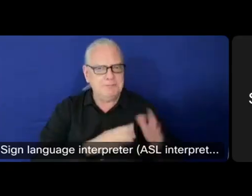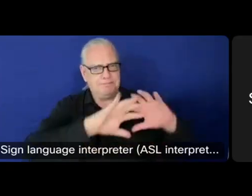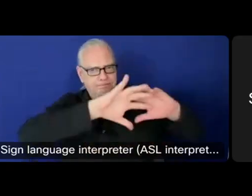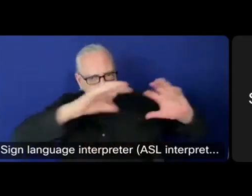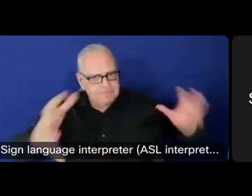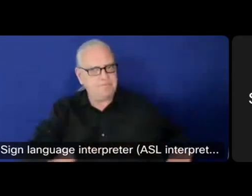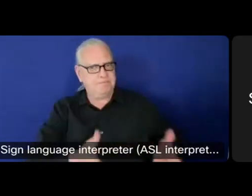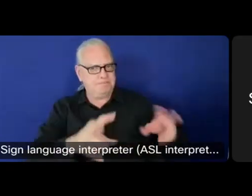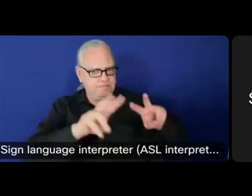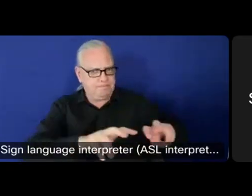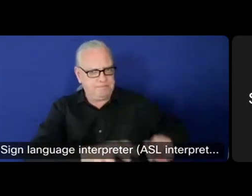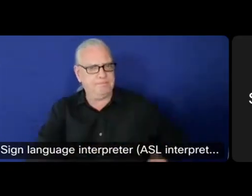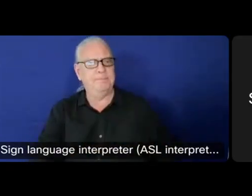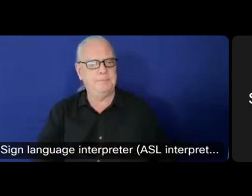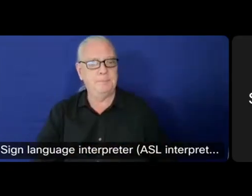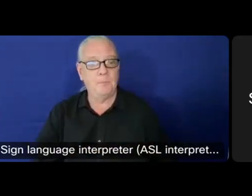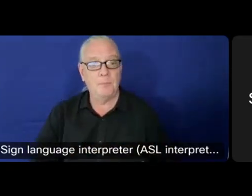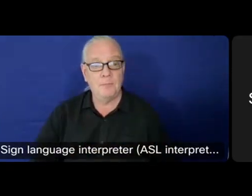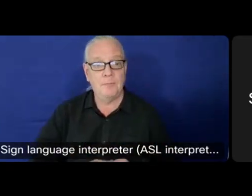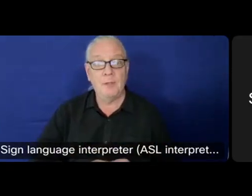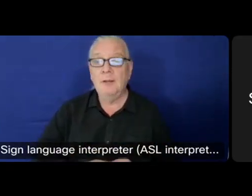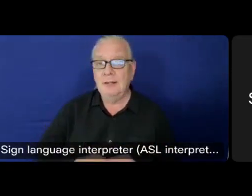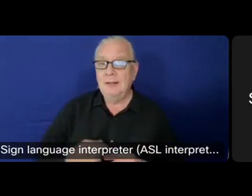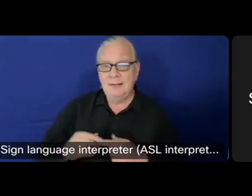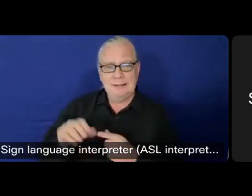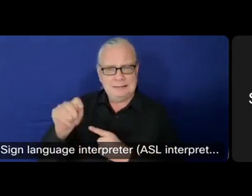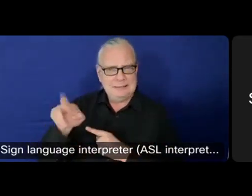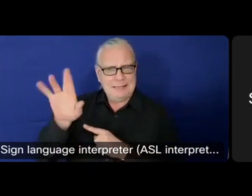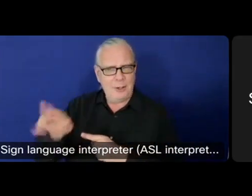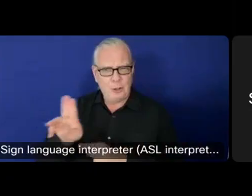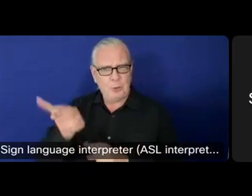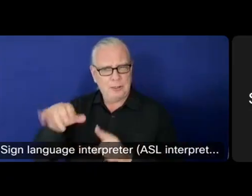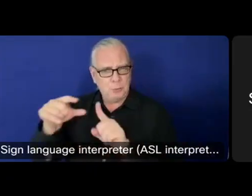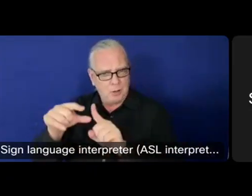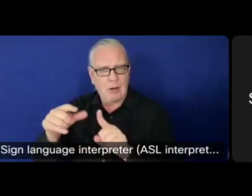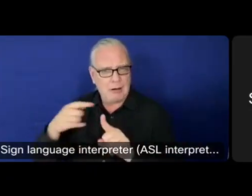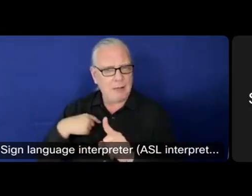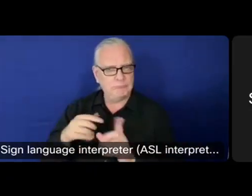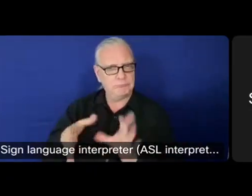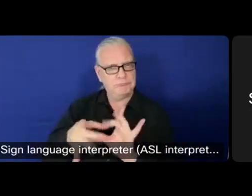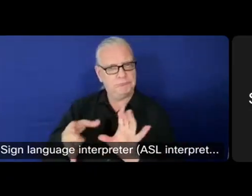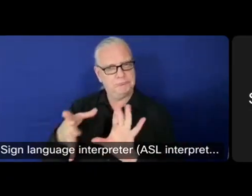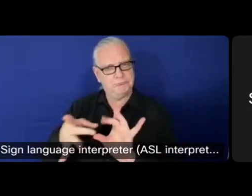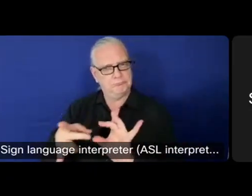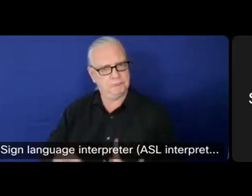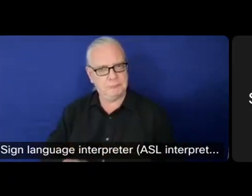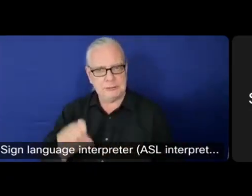bit deeper into is stigma. Unless you have experienced HIV